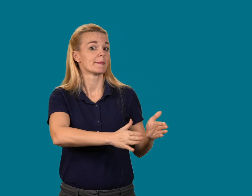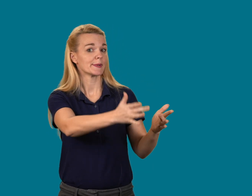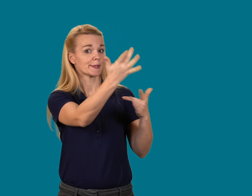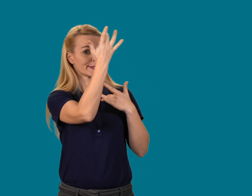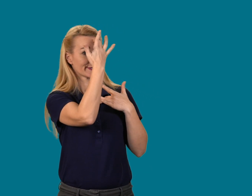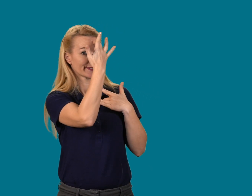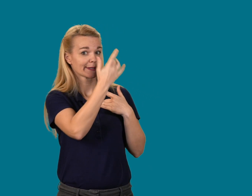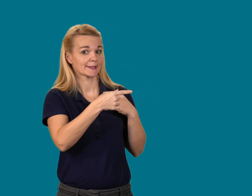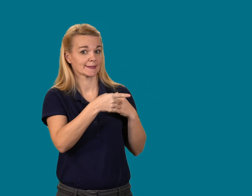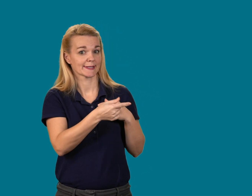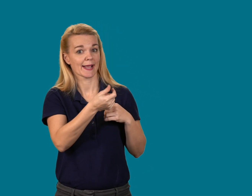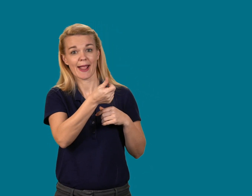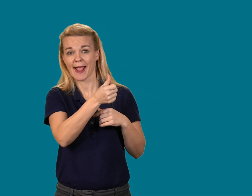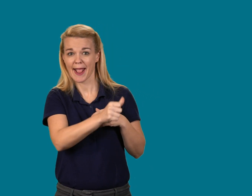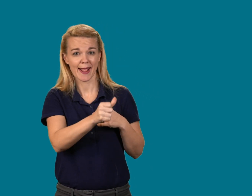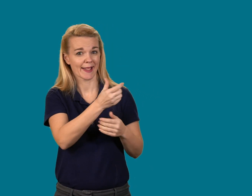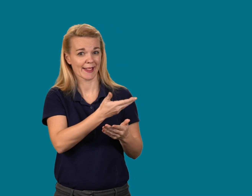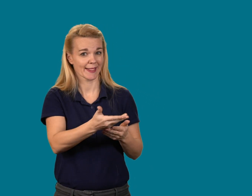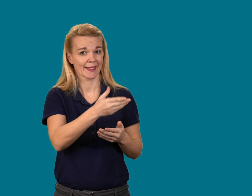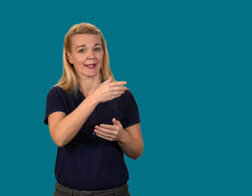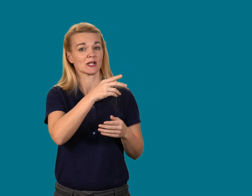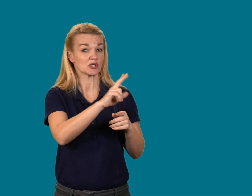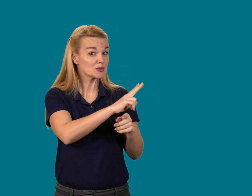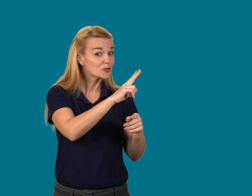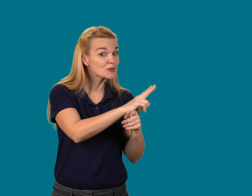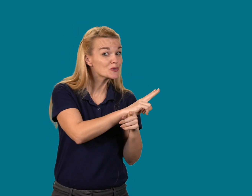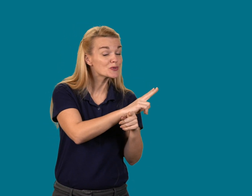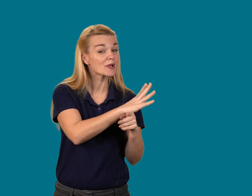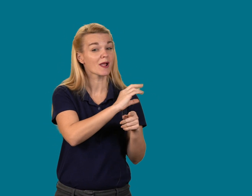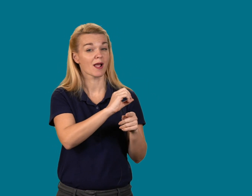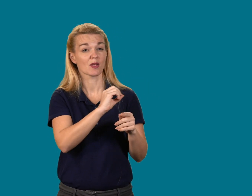Wash your hands after handling any items